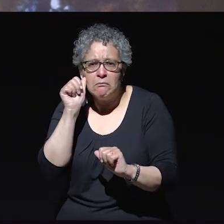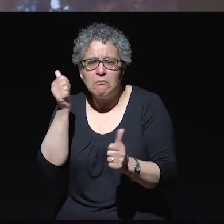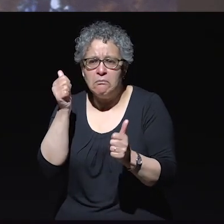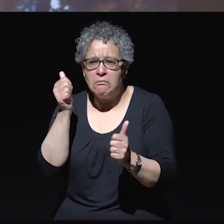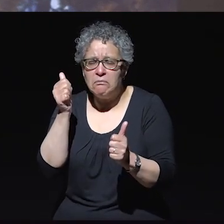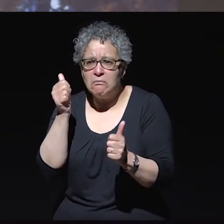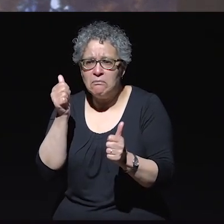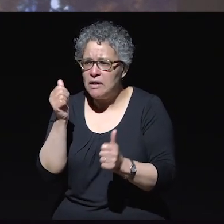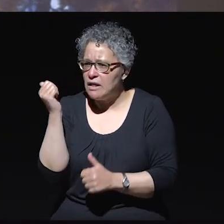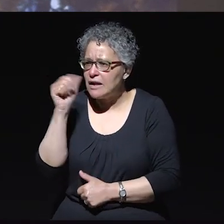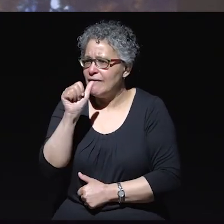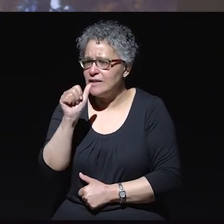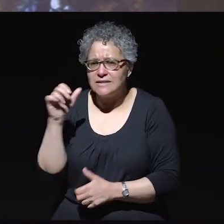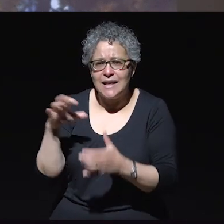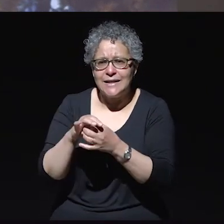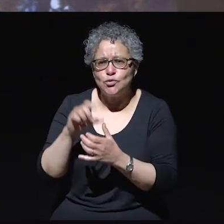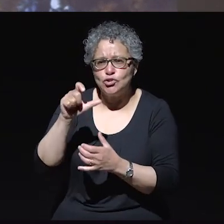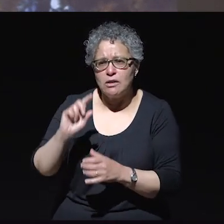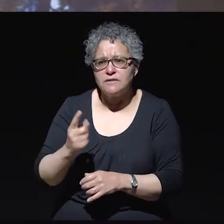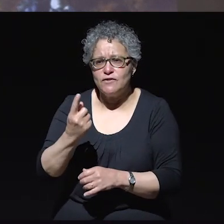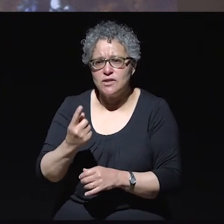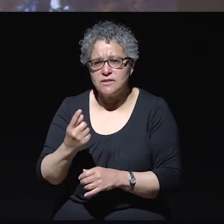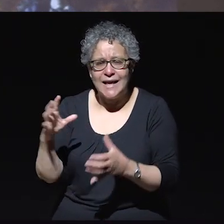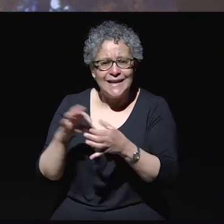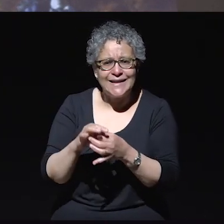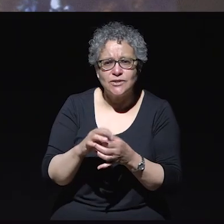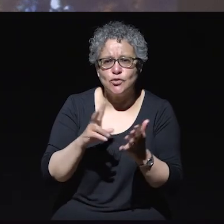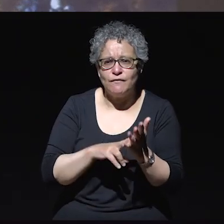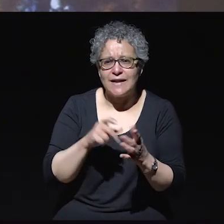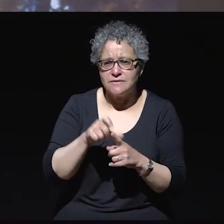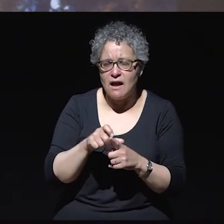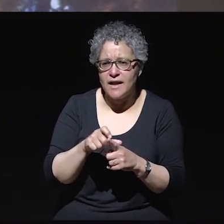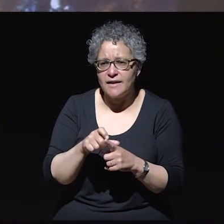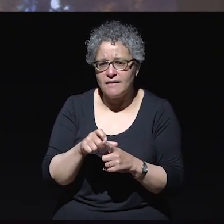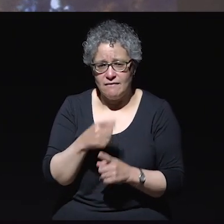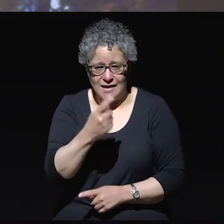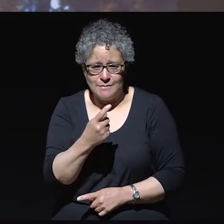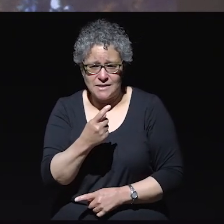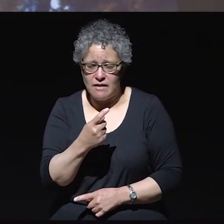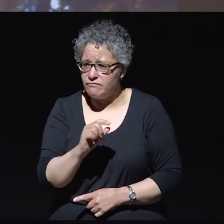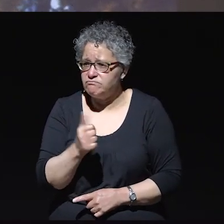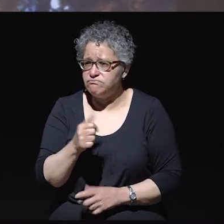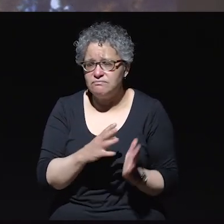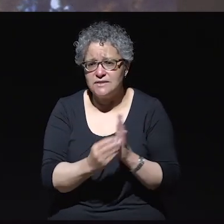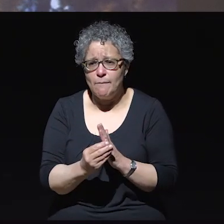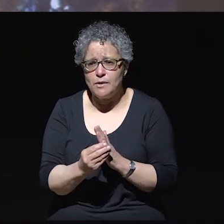to the court of Charles I, to the artist Van Dyck, who in the round was this great exemplar. So, this isn't just about dressing up.